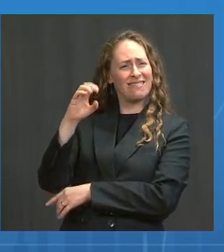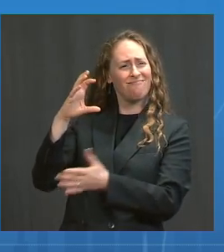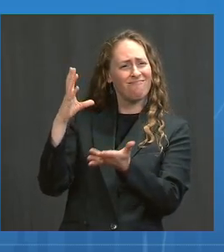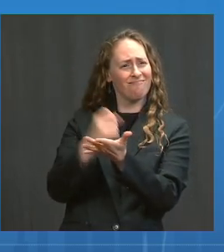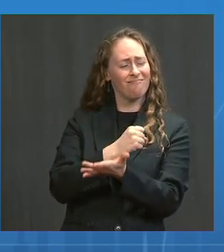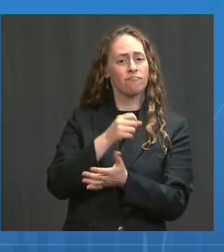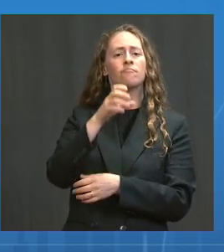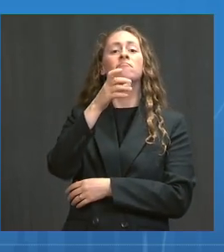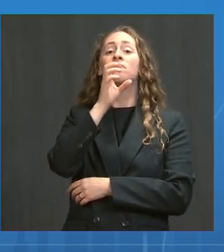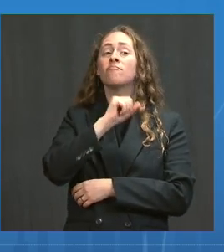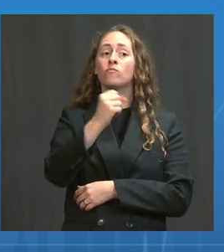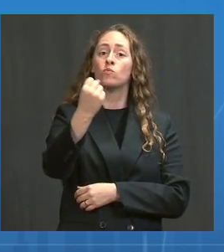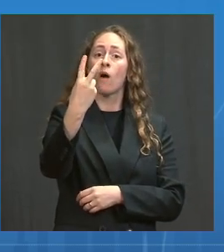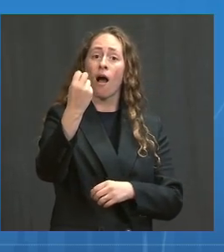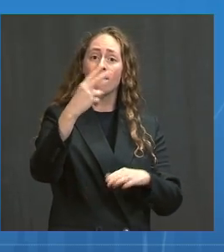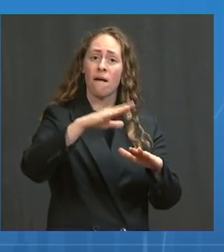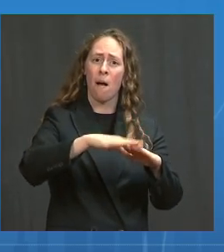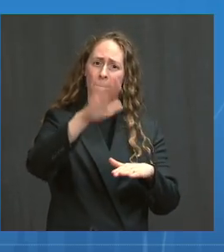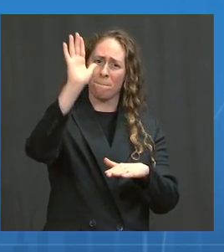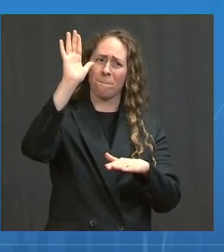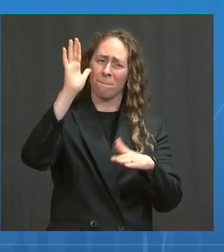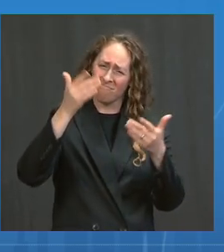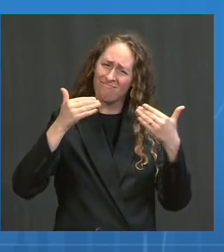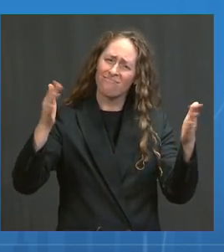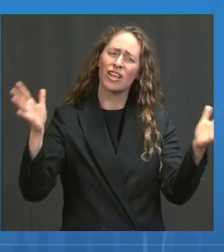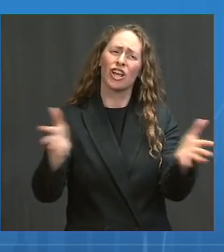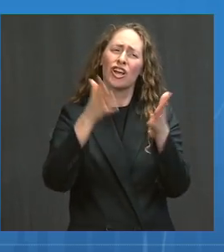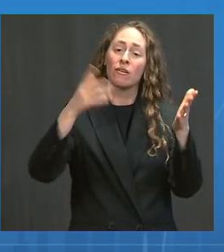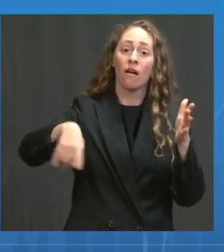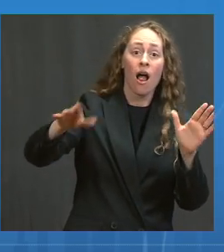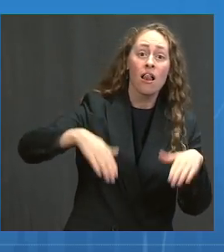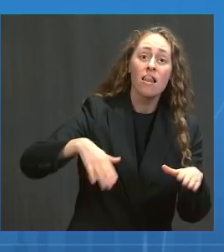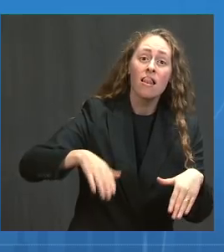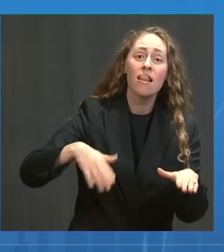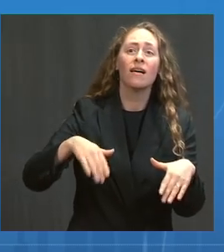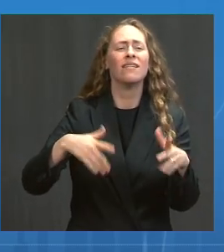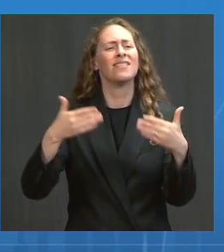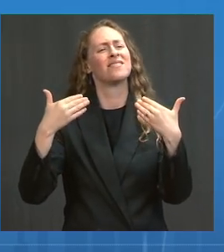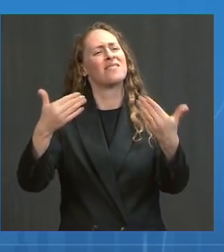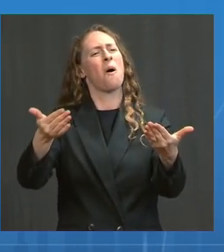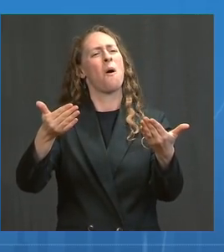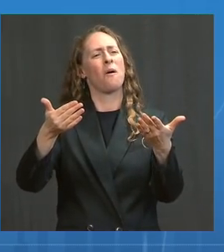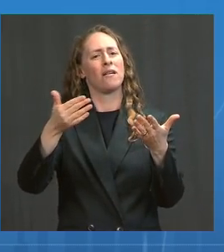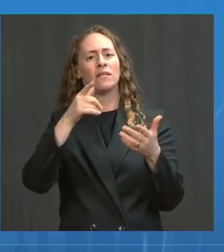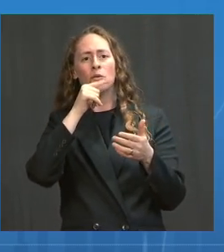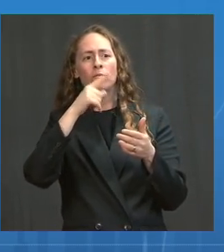and I encourage everyone who has not been vaccinated, especially those in these vulnerable communities